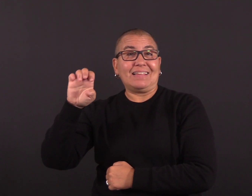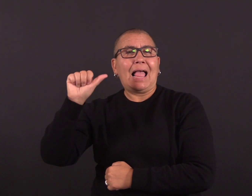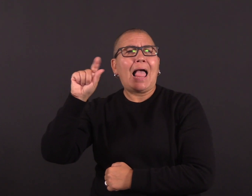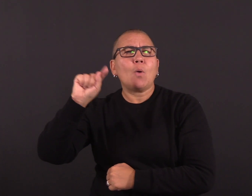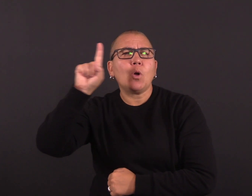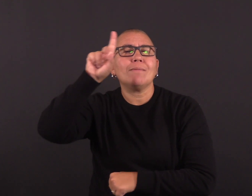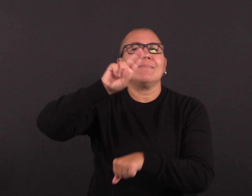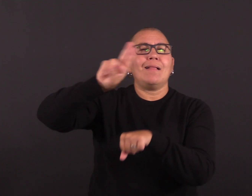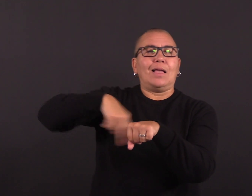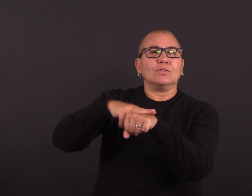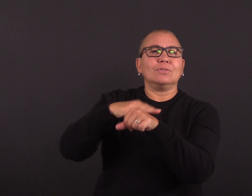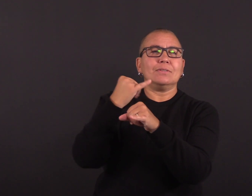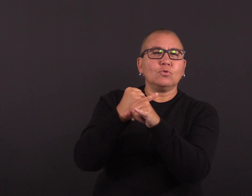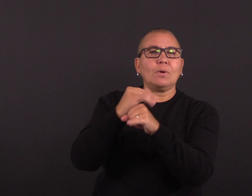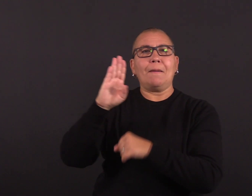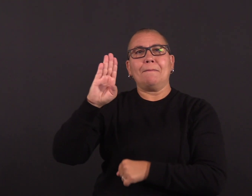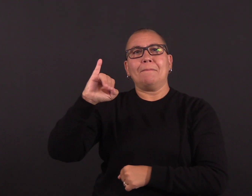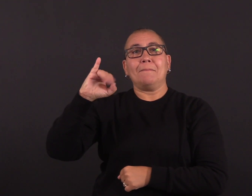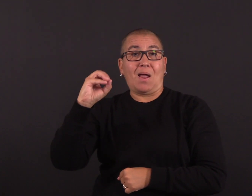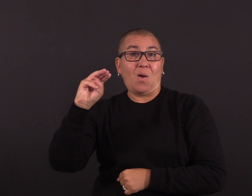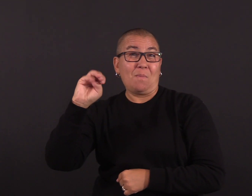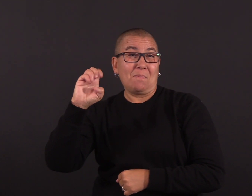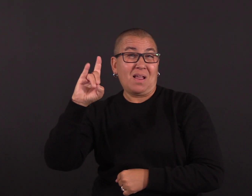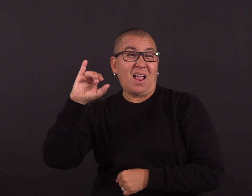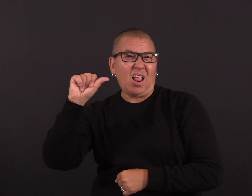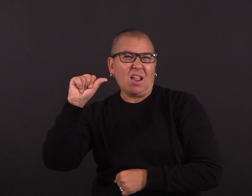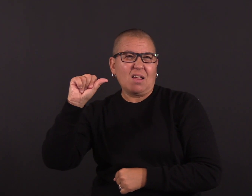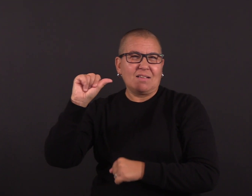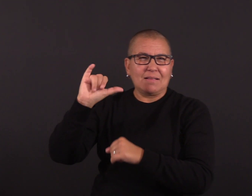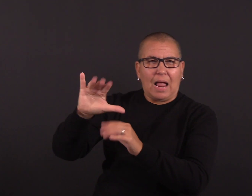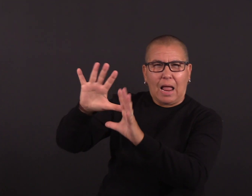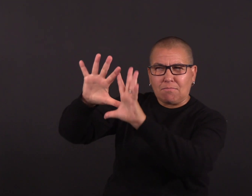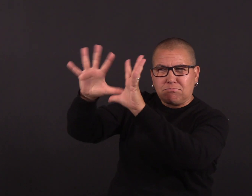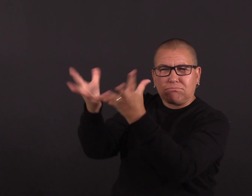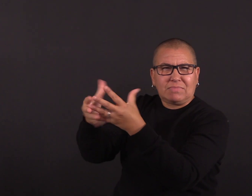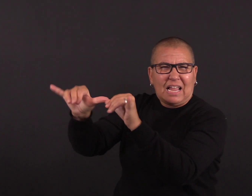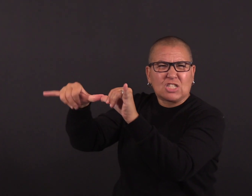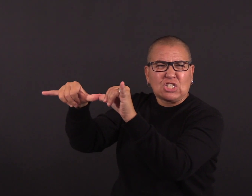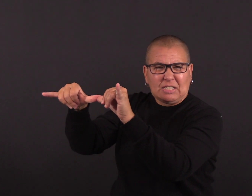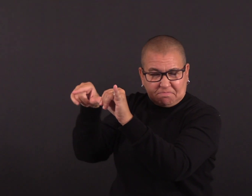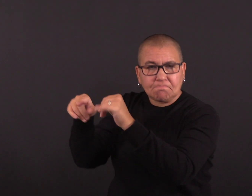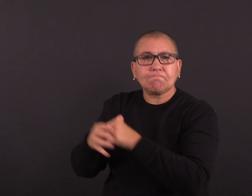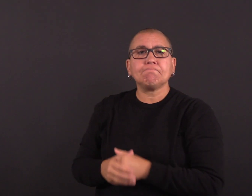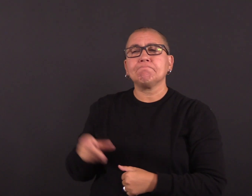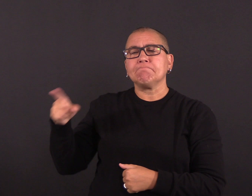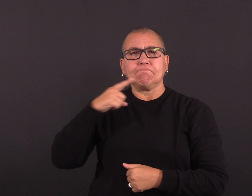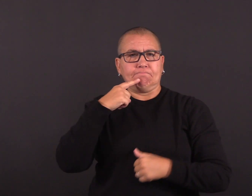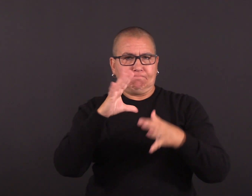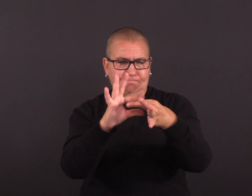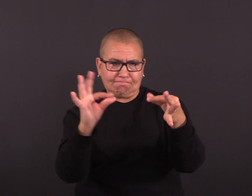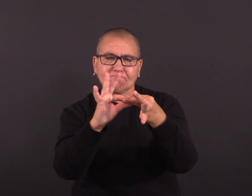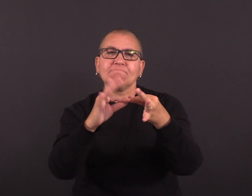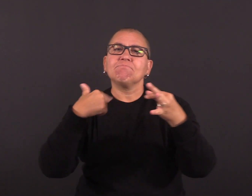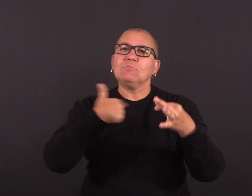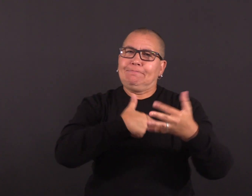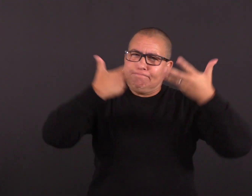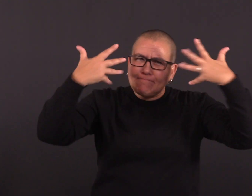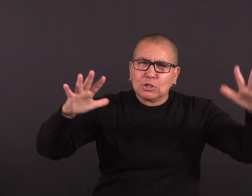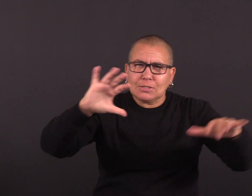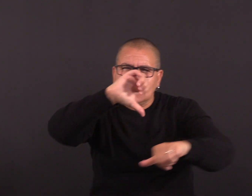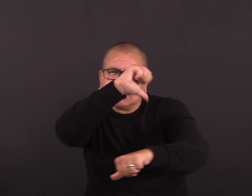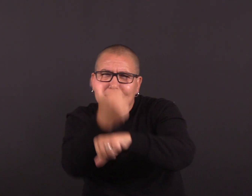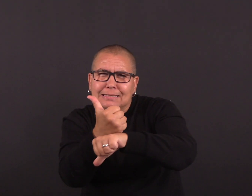new strains. One positive development — Modeling suggests the variant will not evade tests better